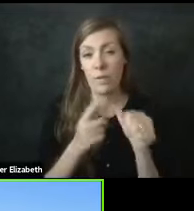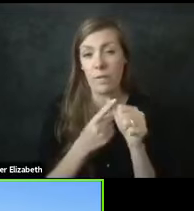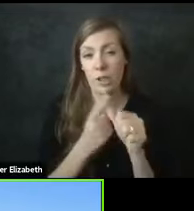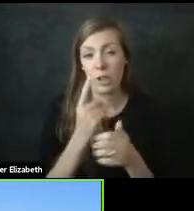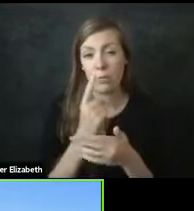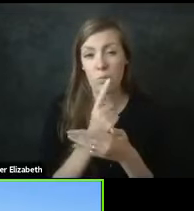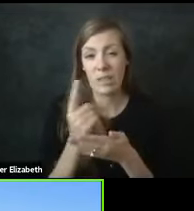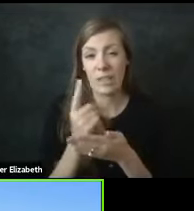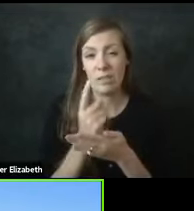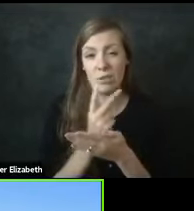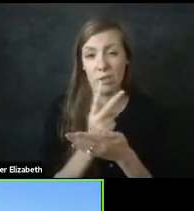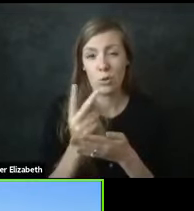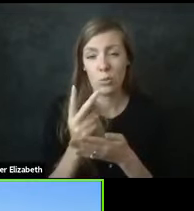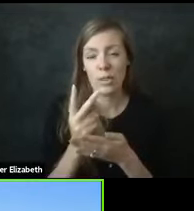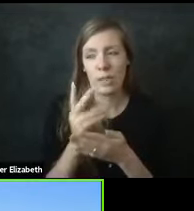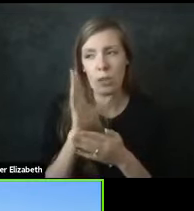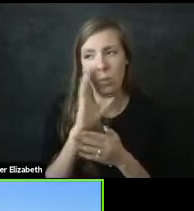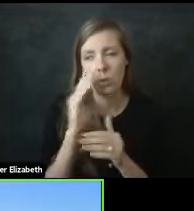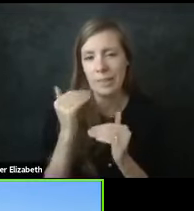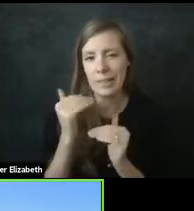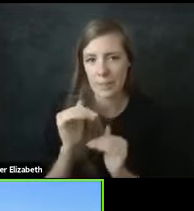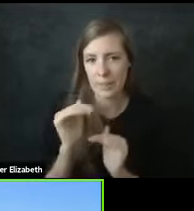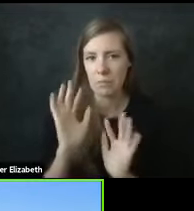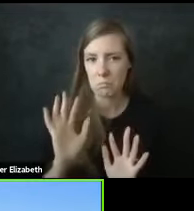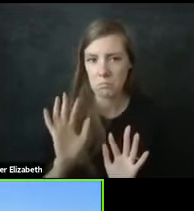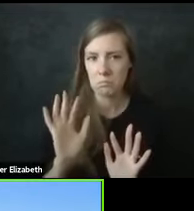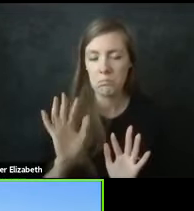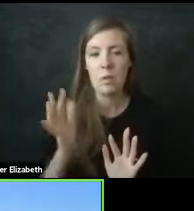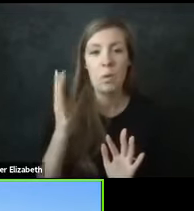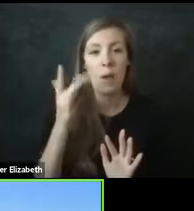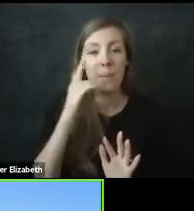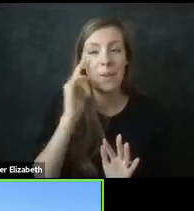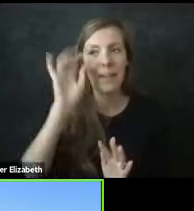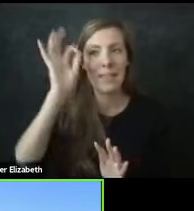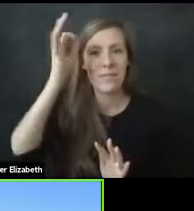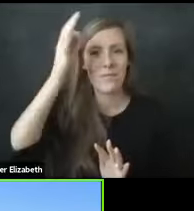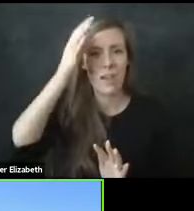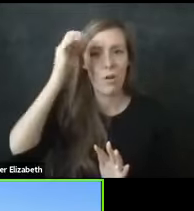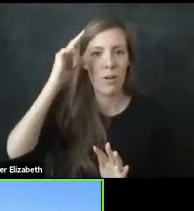be a bit limited only because the federal government and then CDPH,